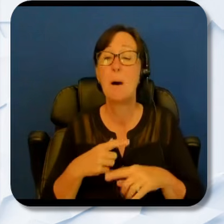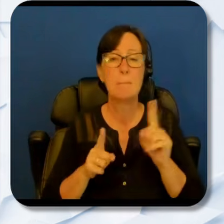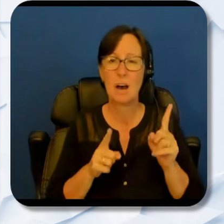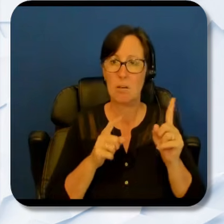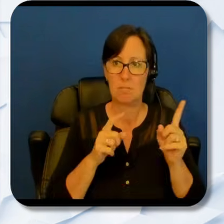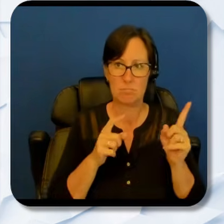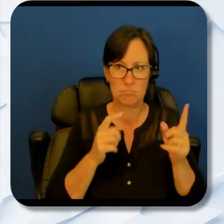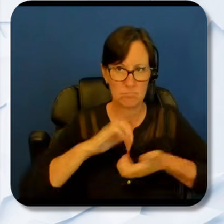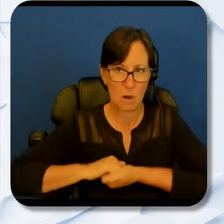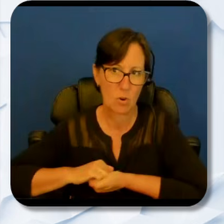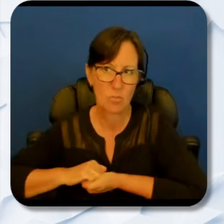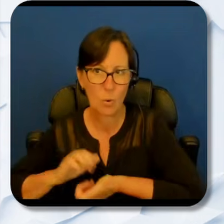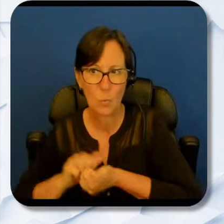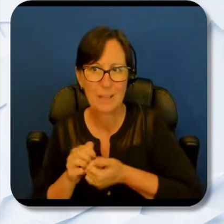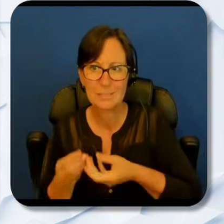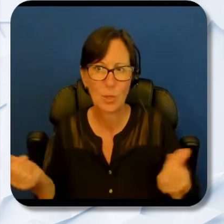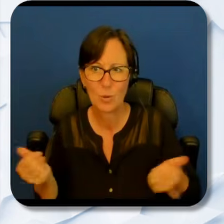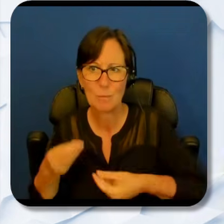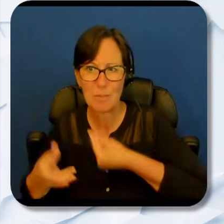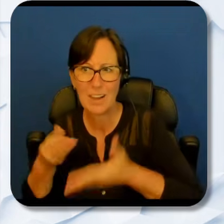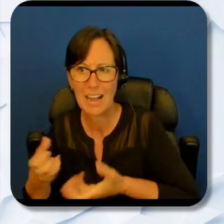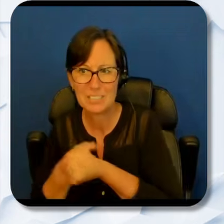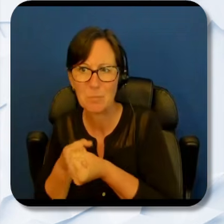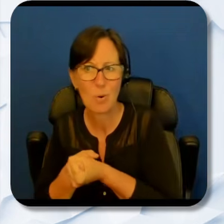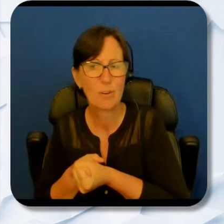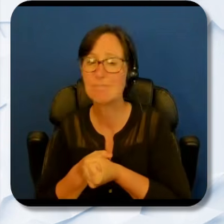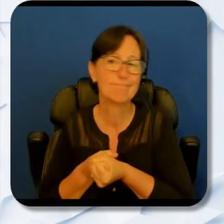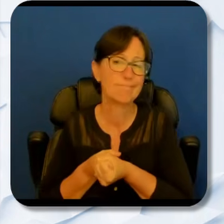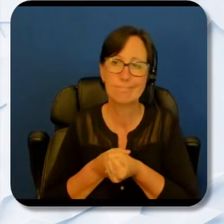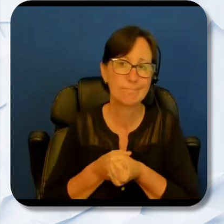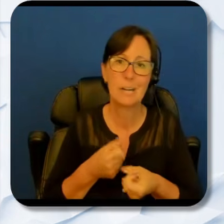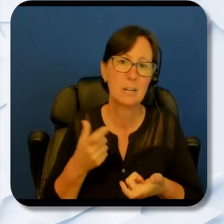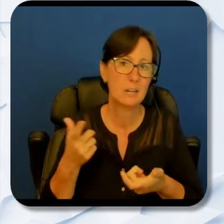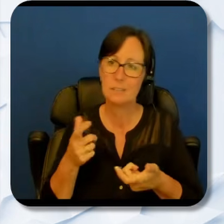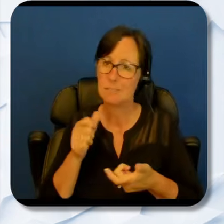in Homelessness Solutions and are chronically underfunded.